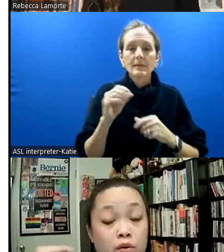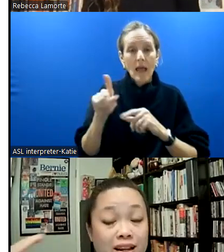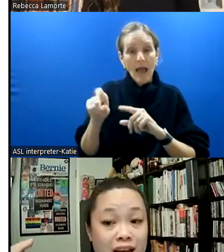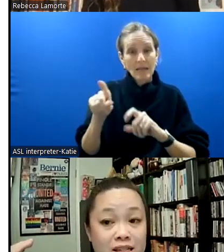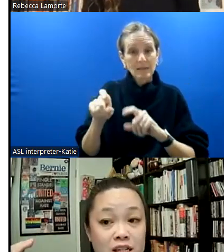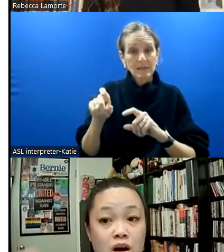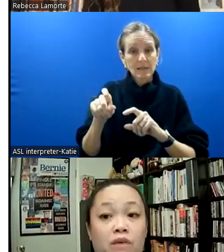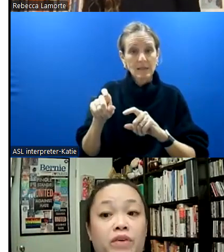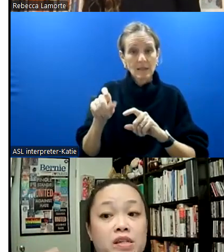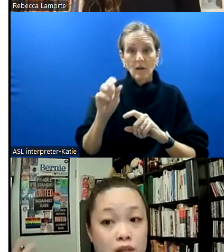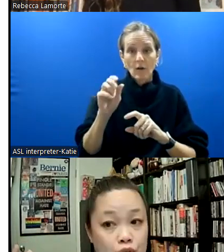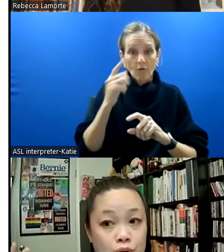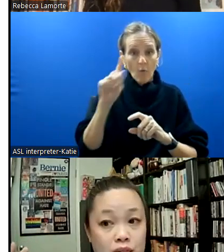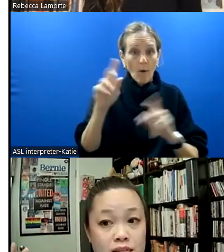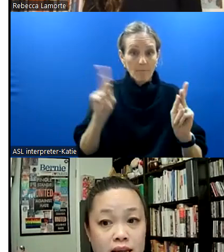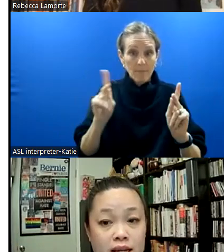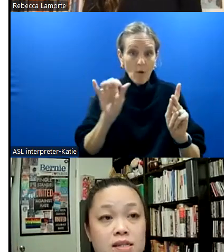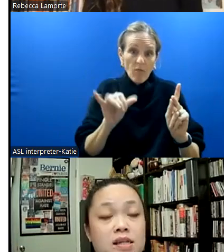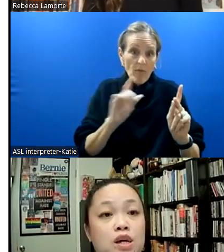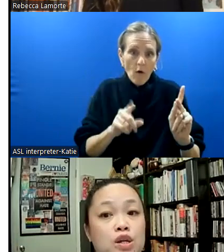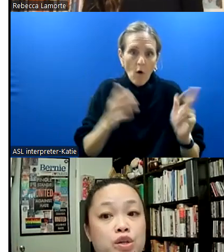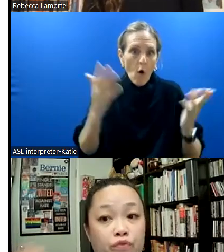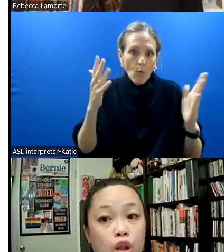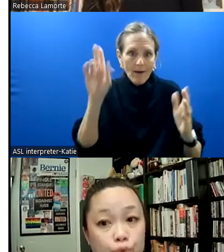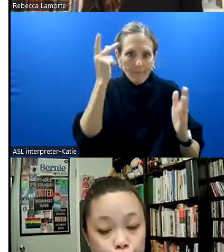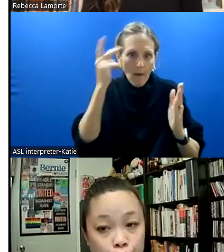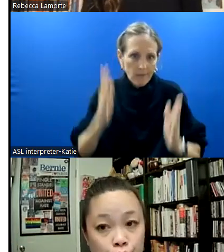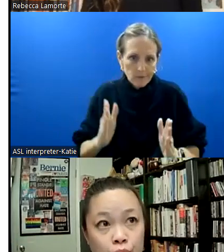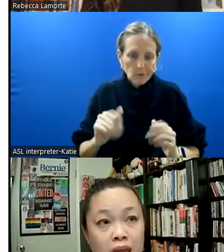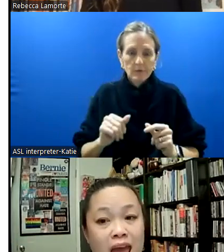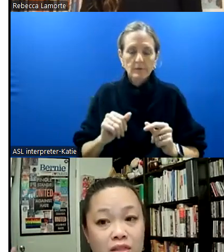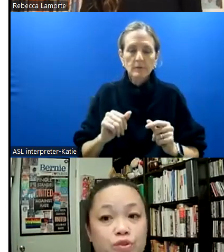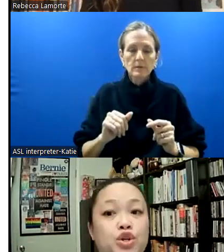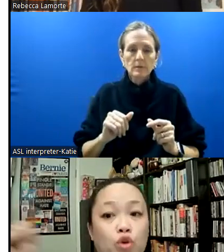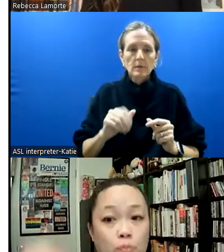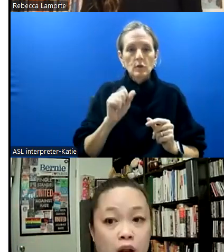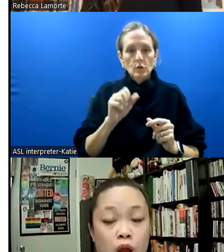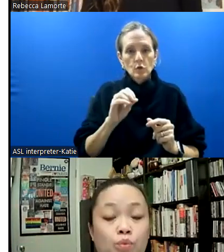"that are already elected into office "that are doing these things to follow through," and then circle back around.